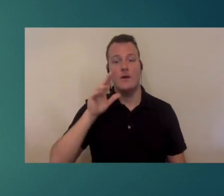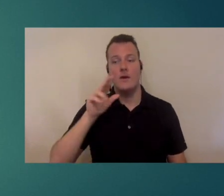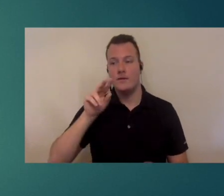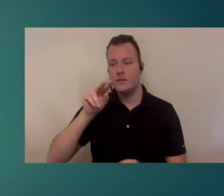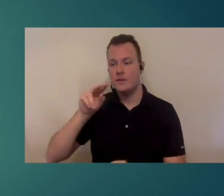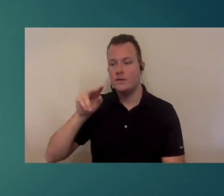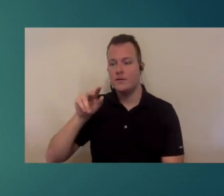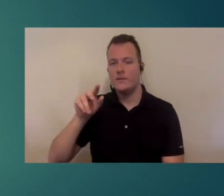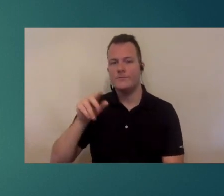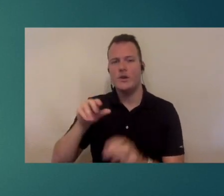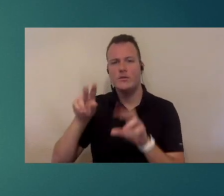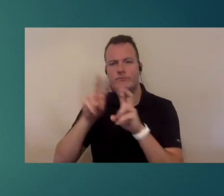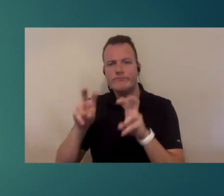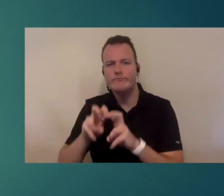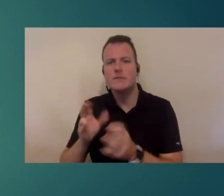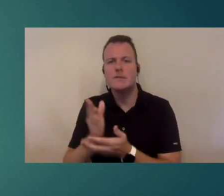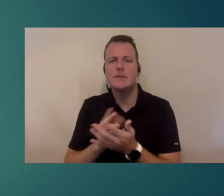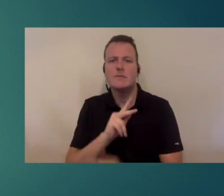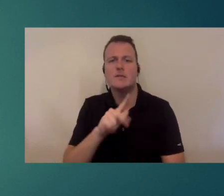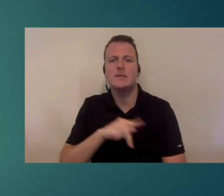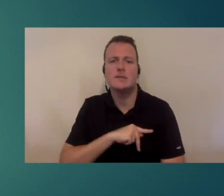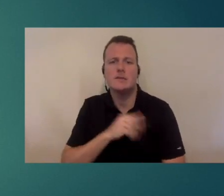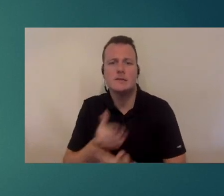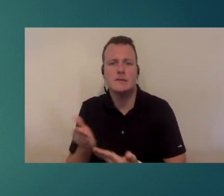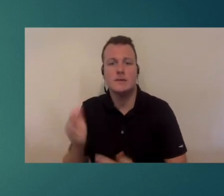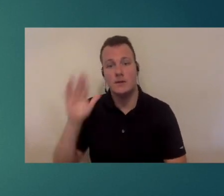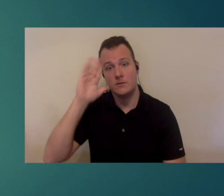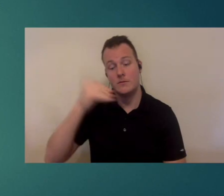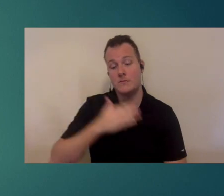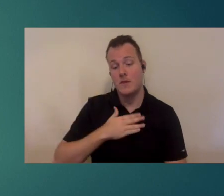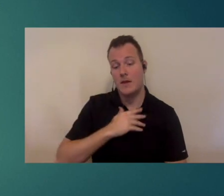personality things because I know what fits my personality.